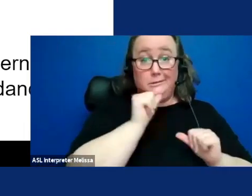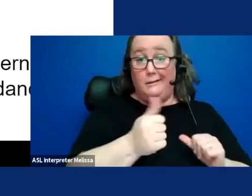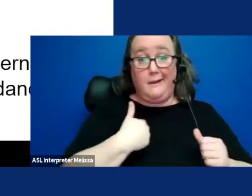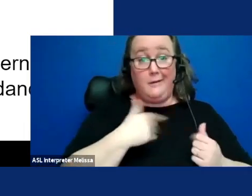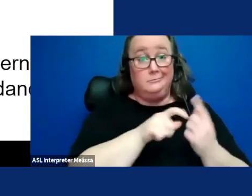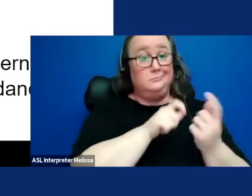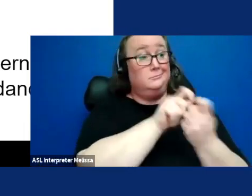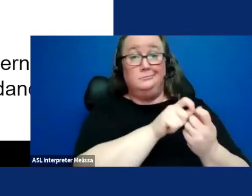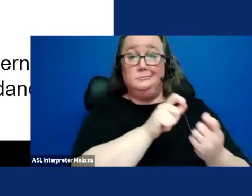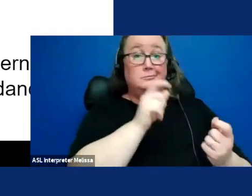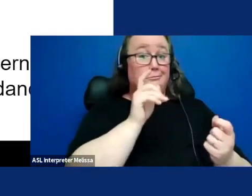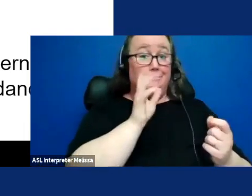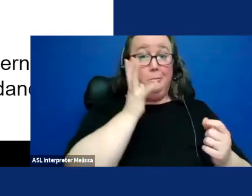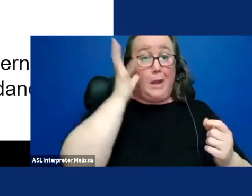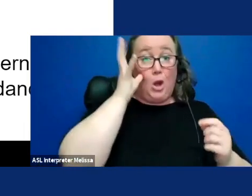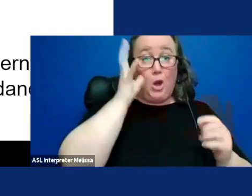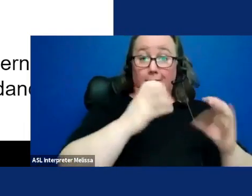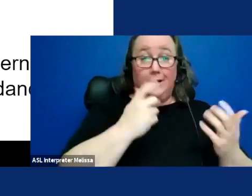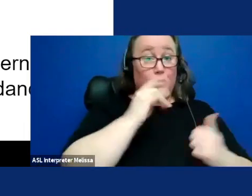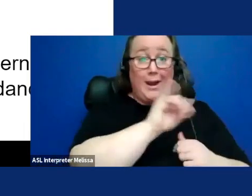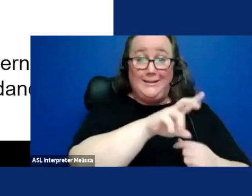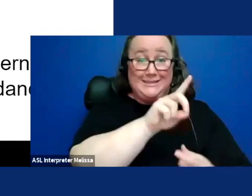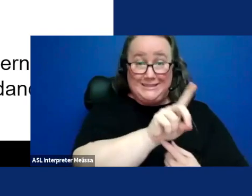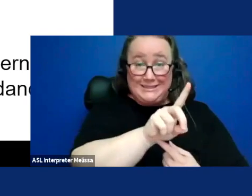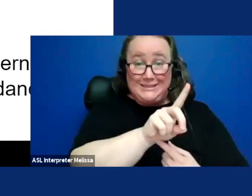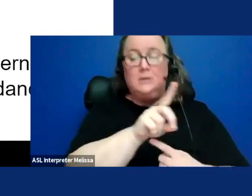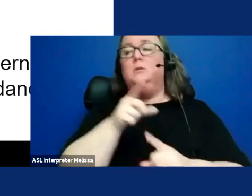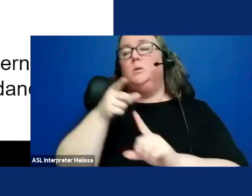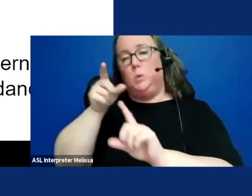you can look at things dietetic therapy, which is more common.